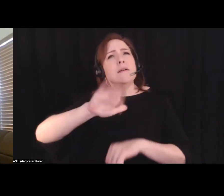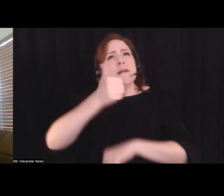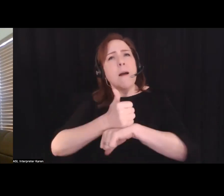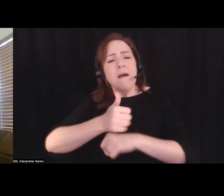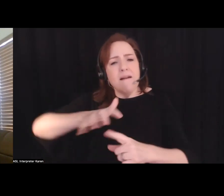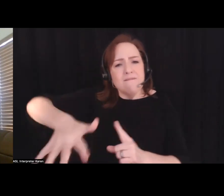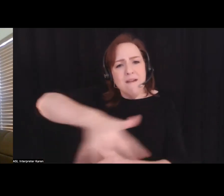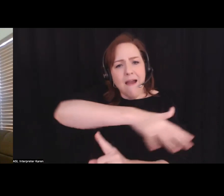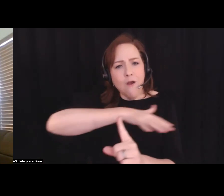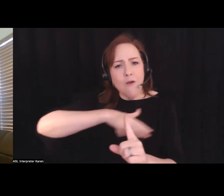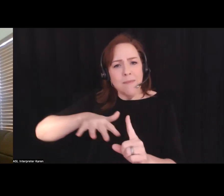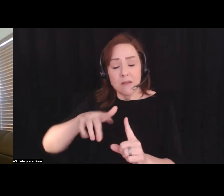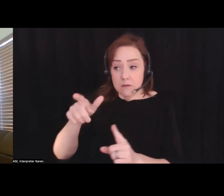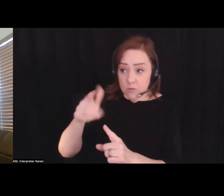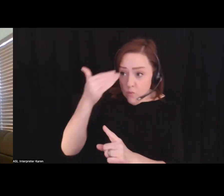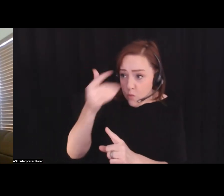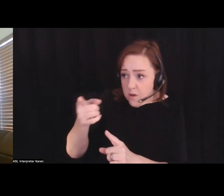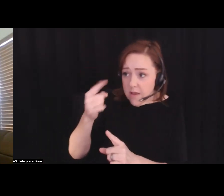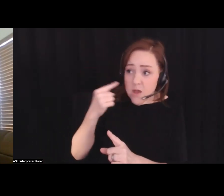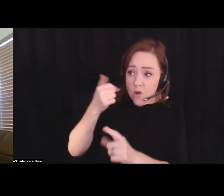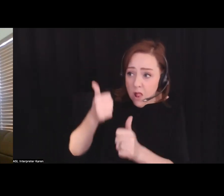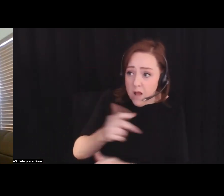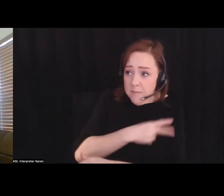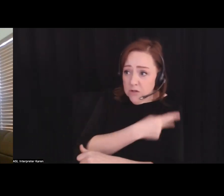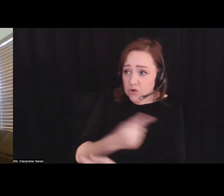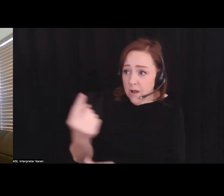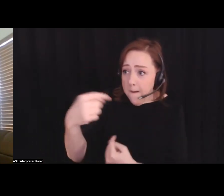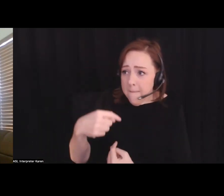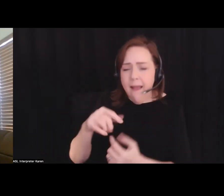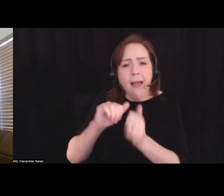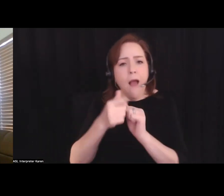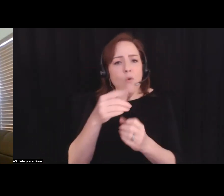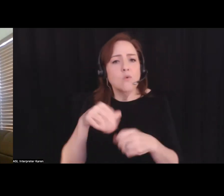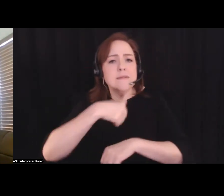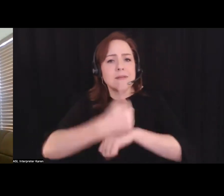hearing loss how you can set up an environment that allows them better communication access.